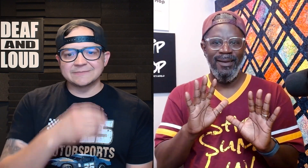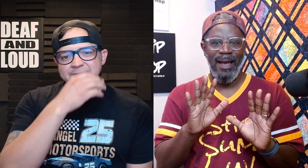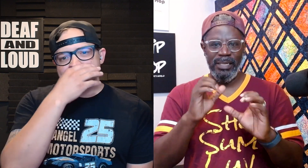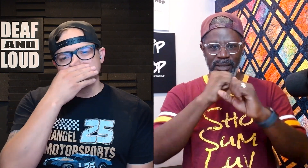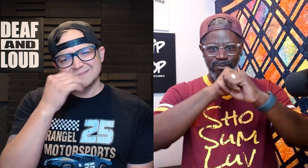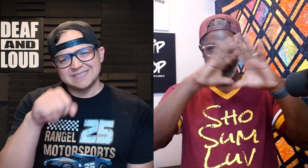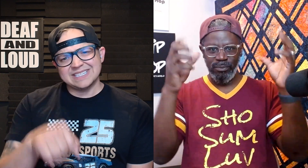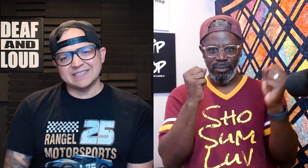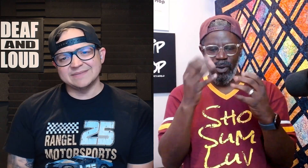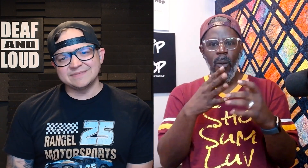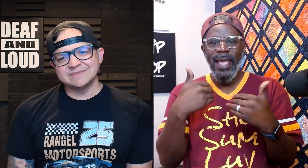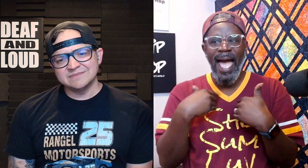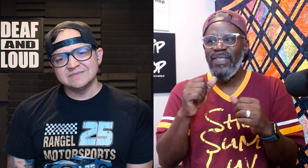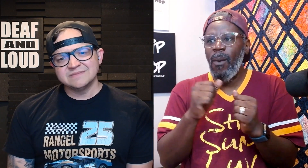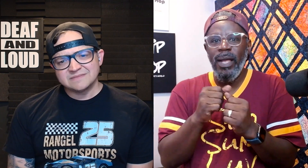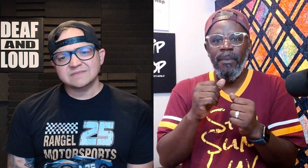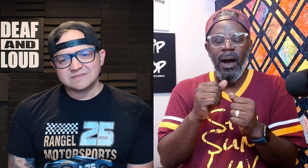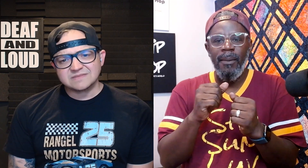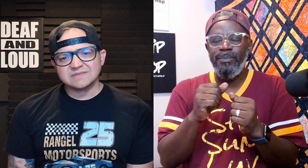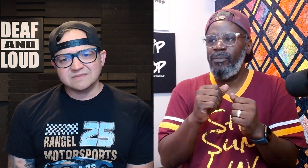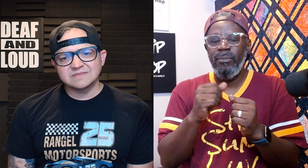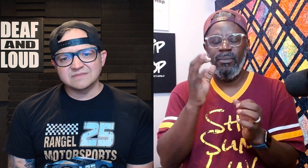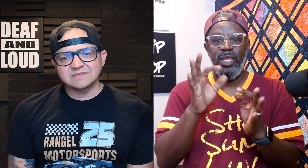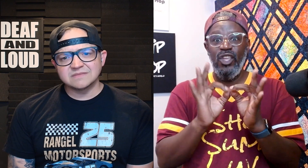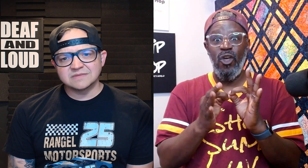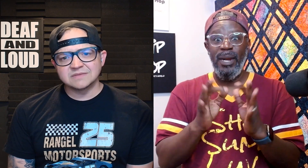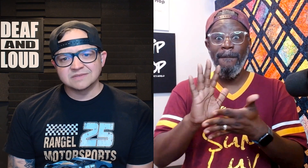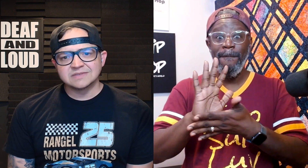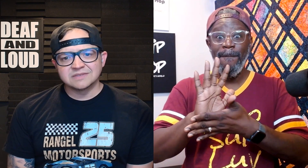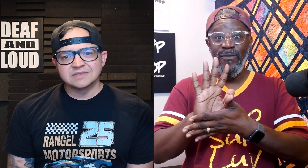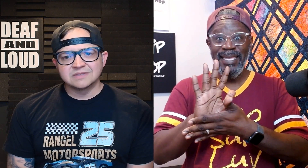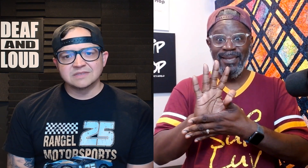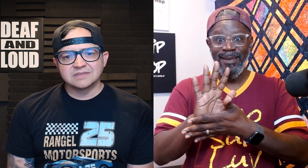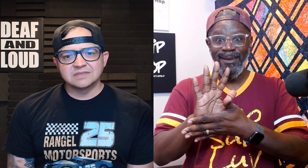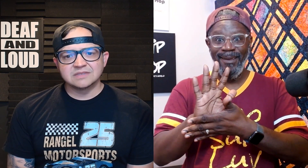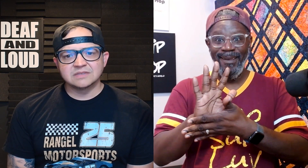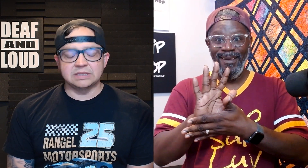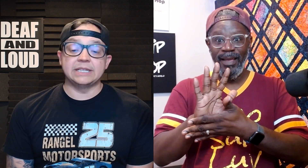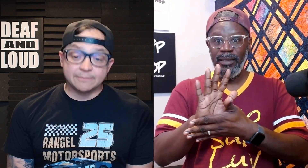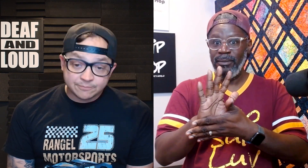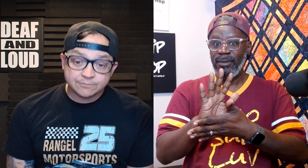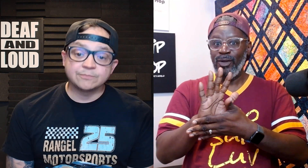I mean, to sign it, we have that with interpreted movies. Yeah.